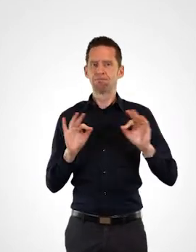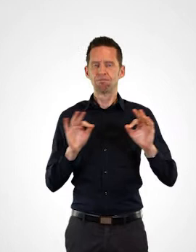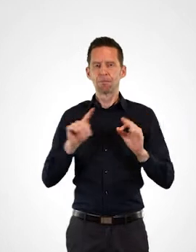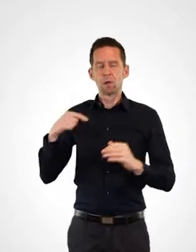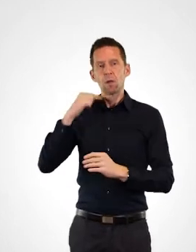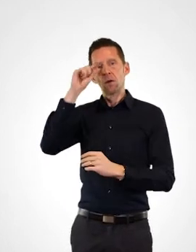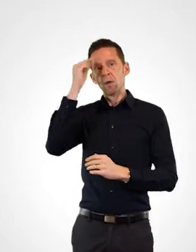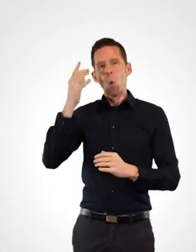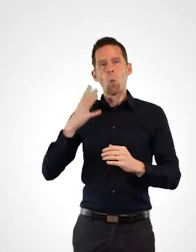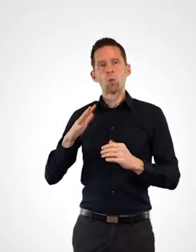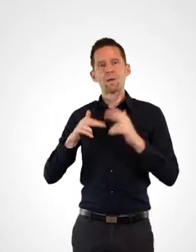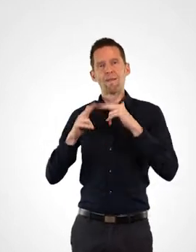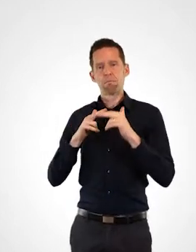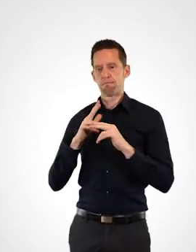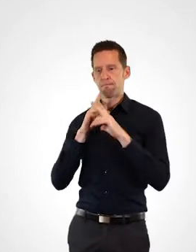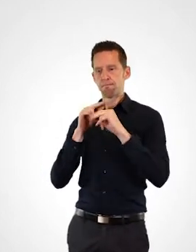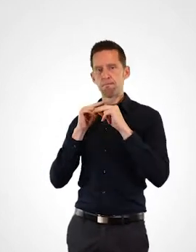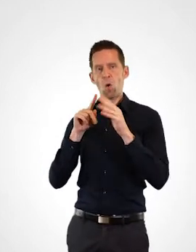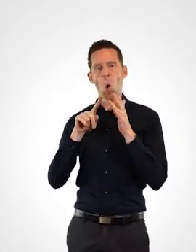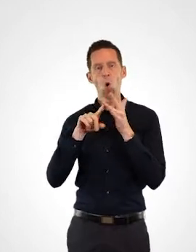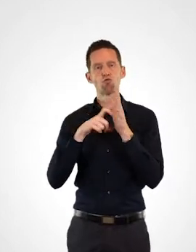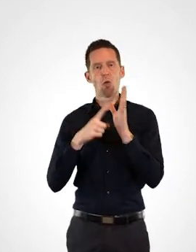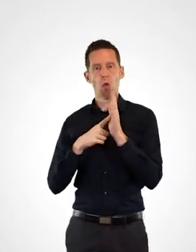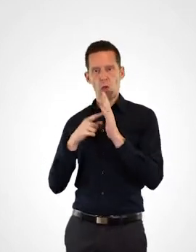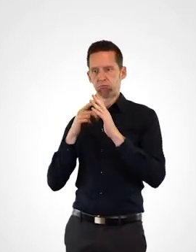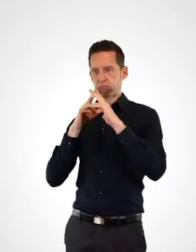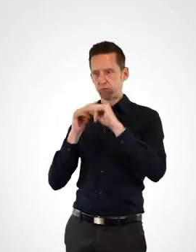our purpose has been to develop oral vocabulary